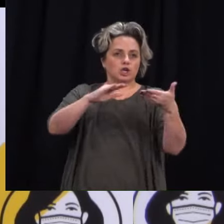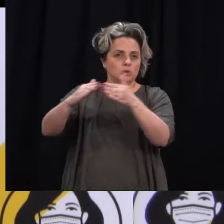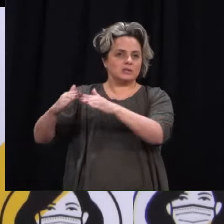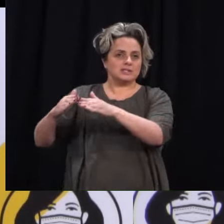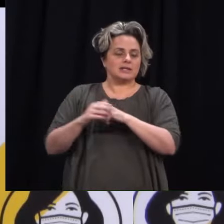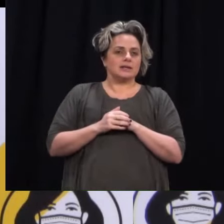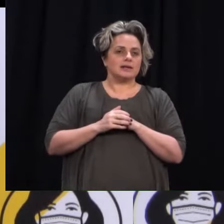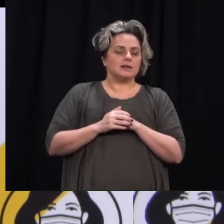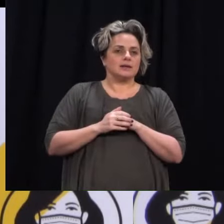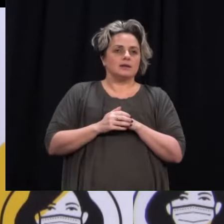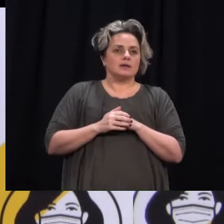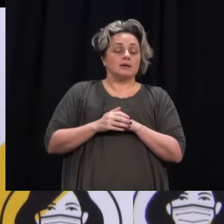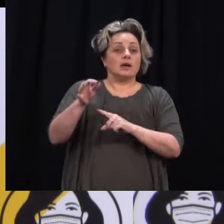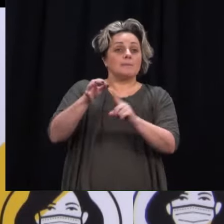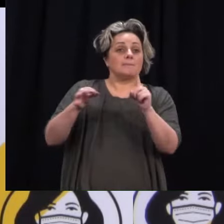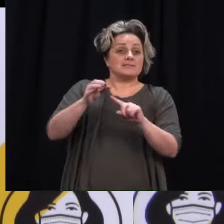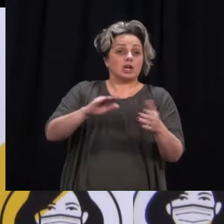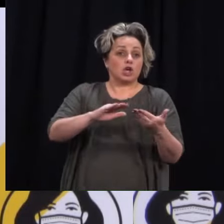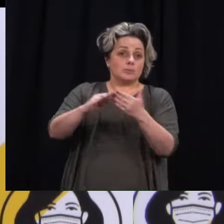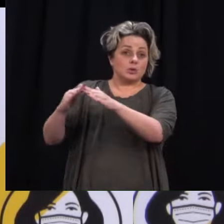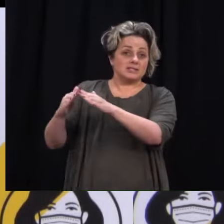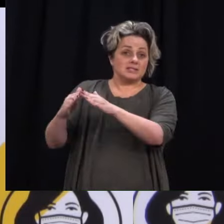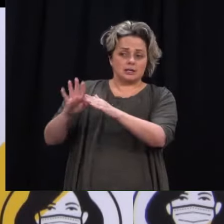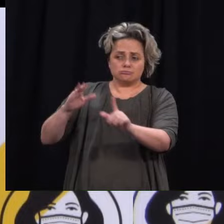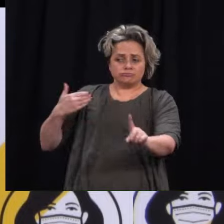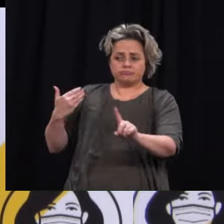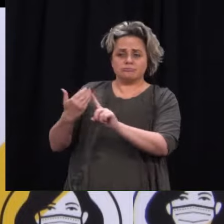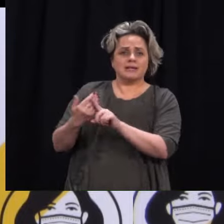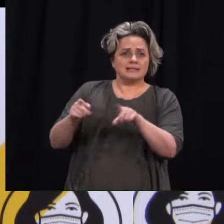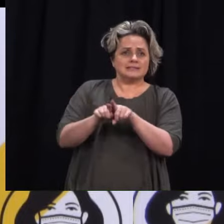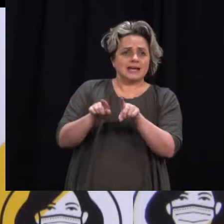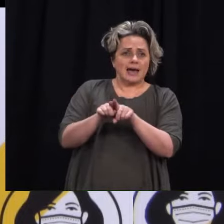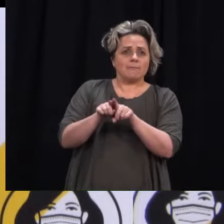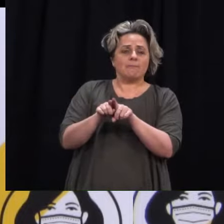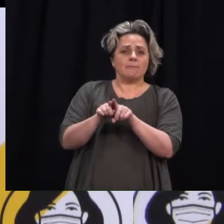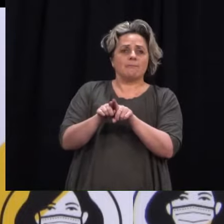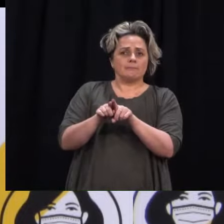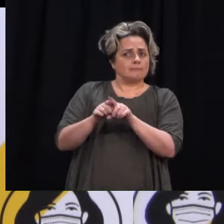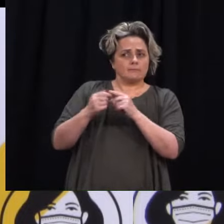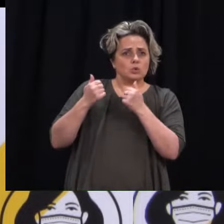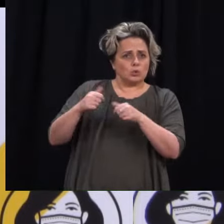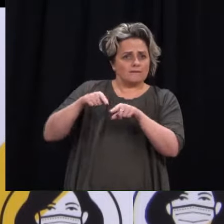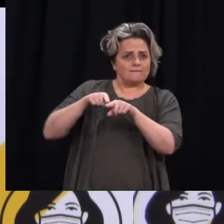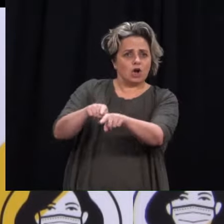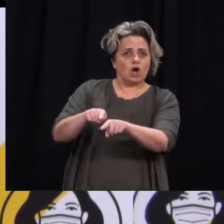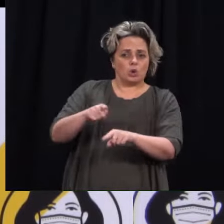community that not only have we and will we continue to work with you, but secondly, based